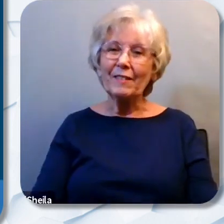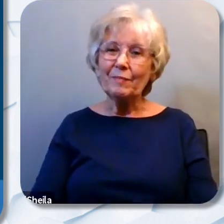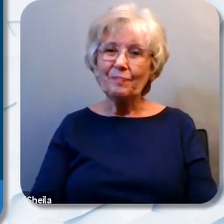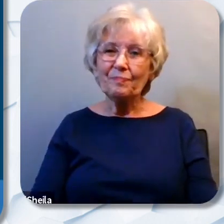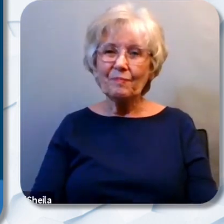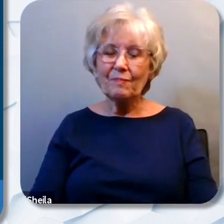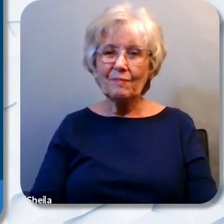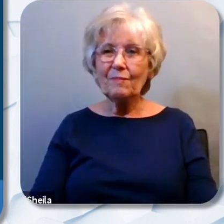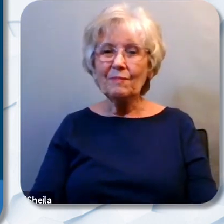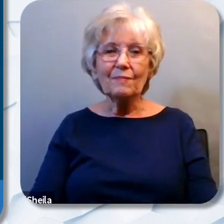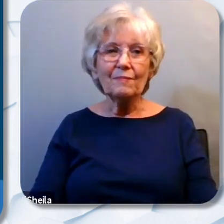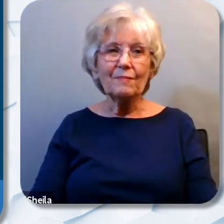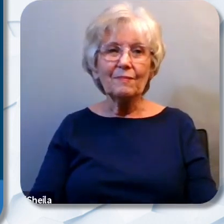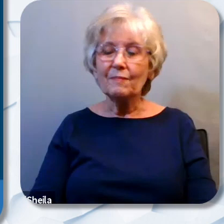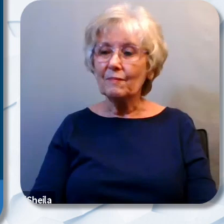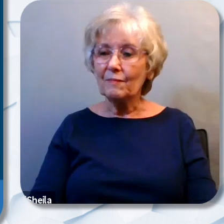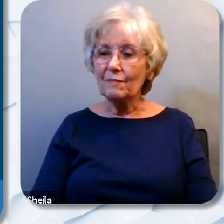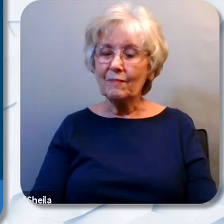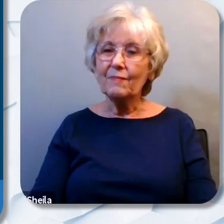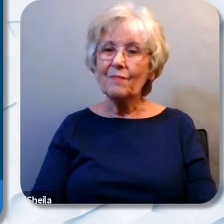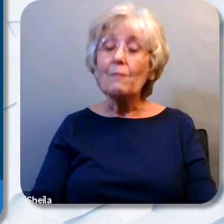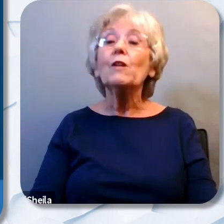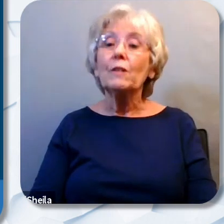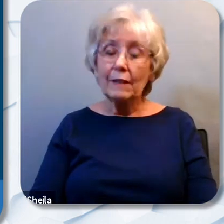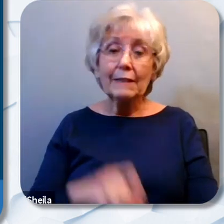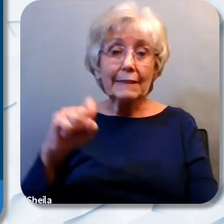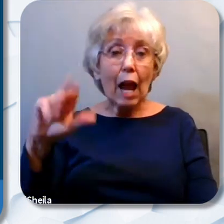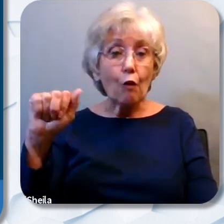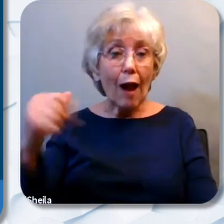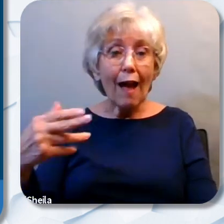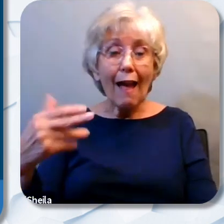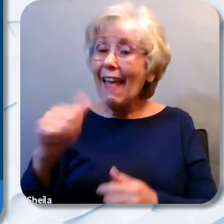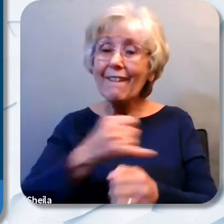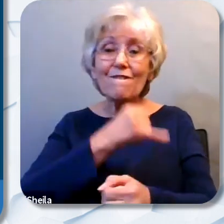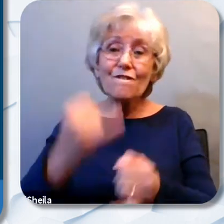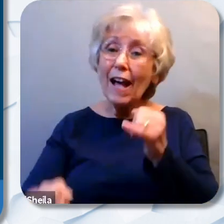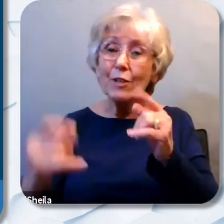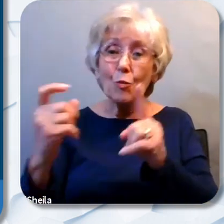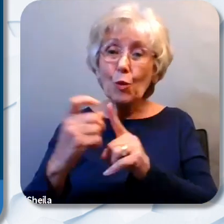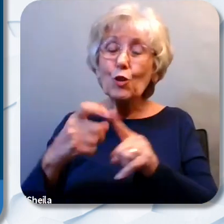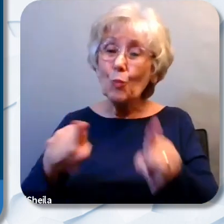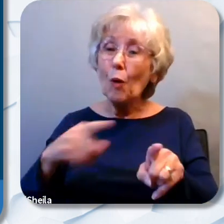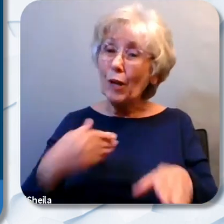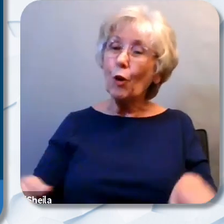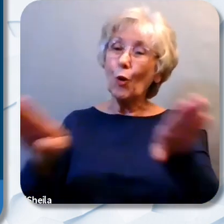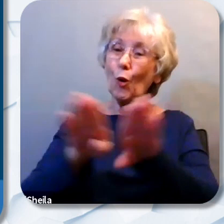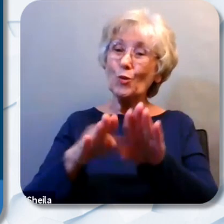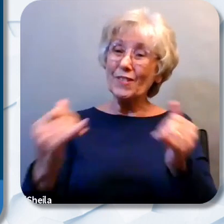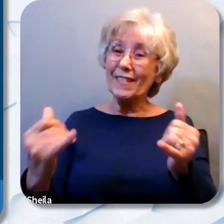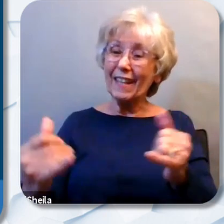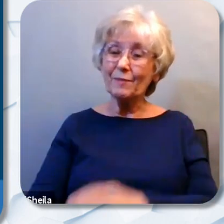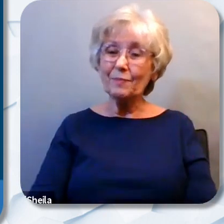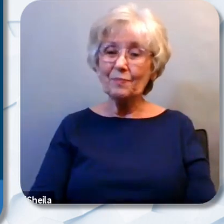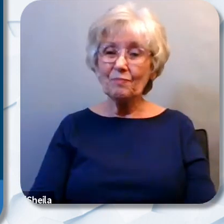I'm. So Sarah do you have any final words as we close out today. Just about